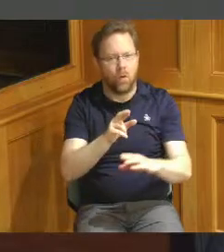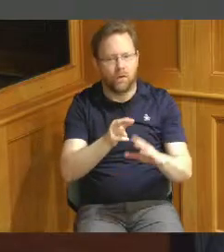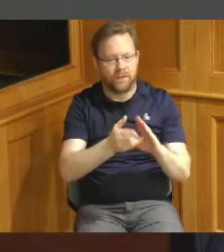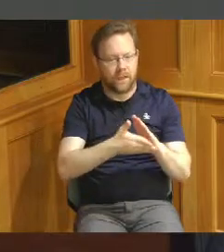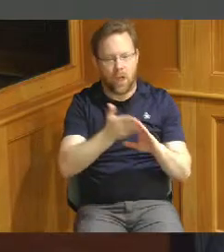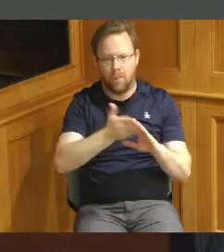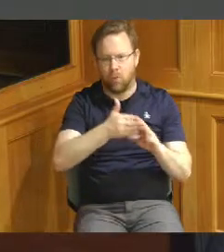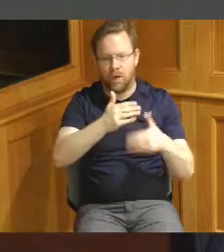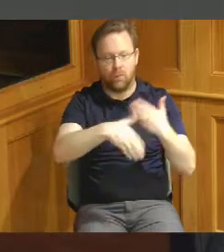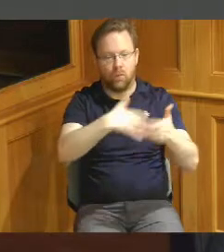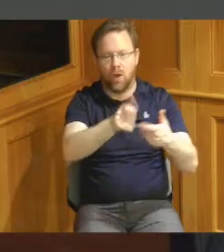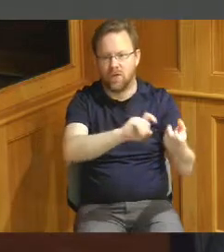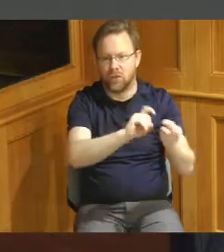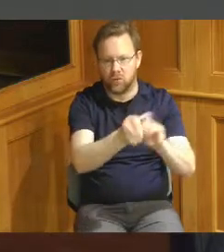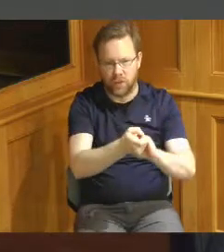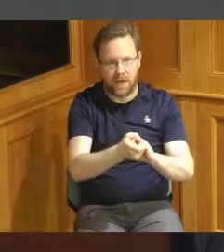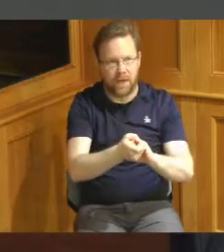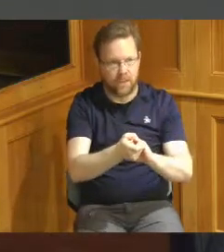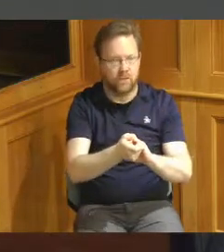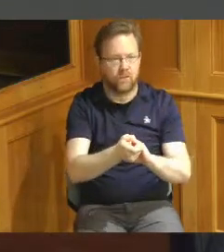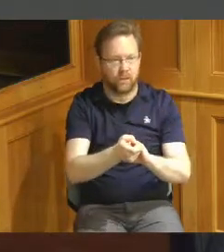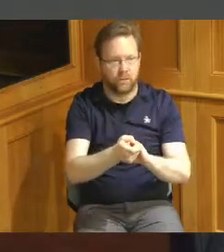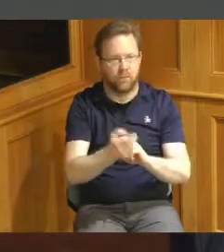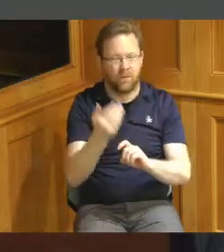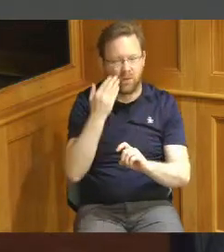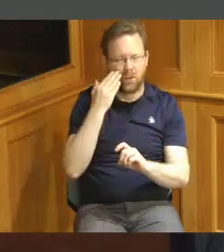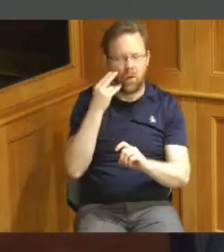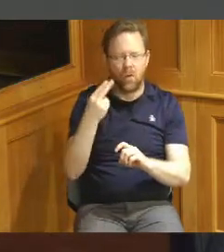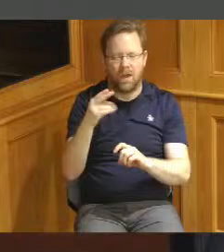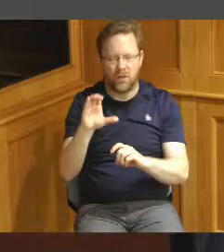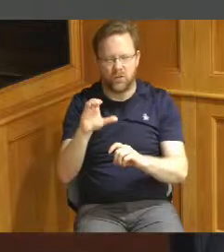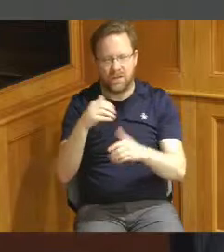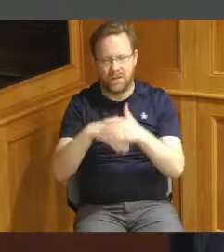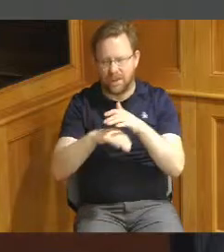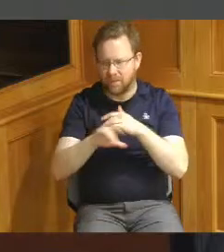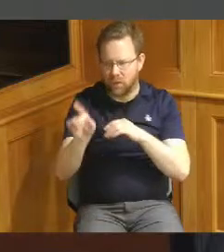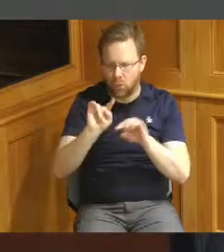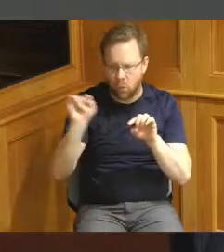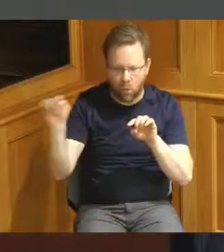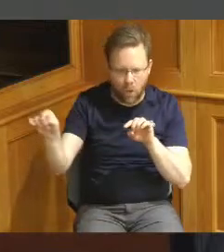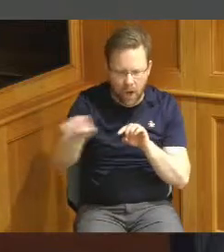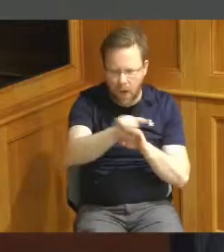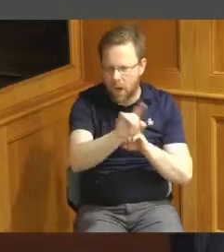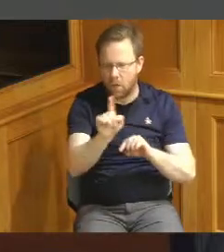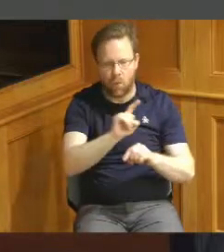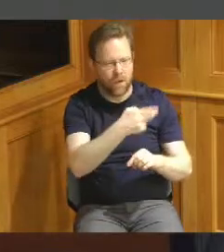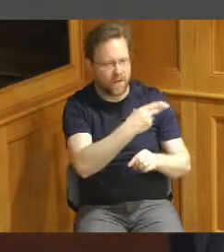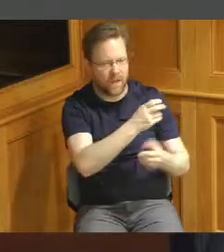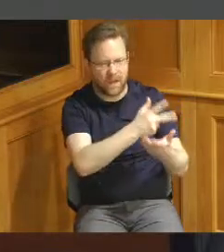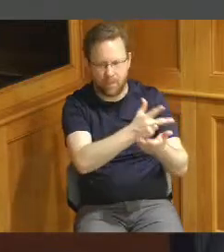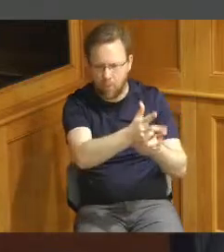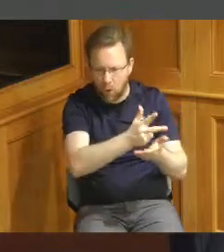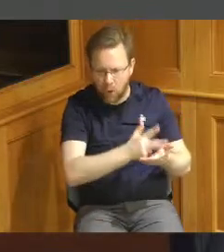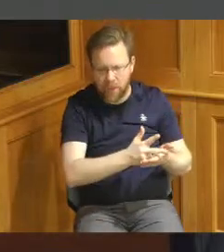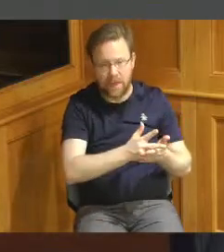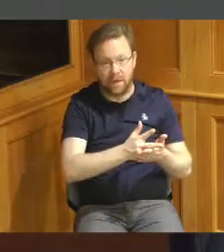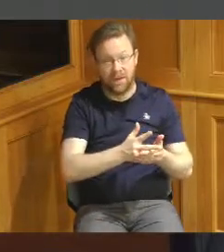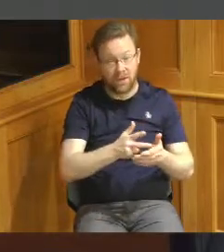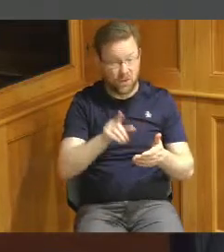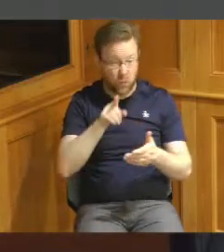Anderson and Green Township the Engineers estimate is $297,000 we are able to get a Federal Highway